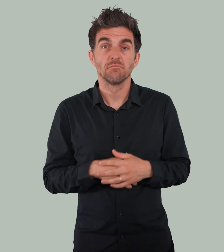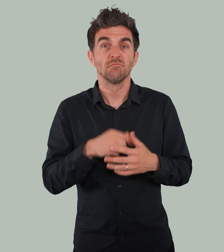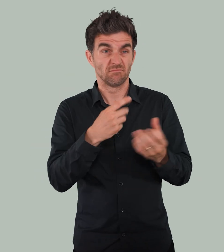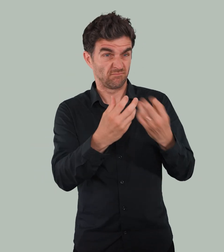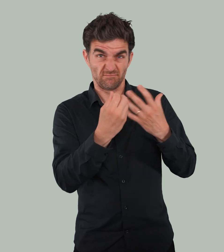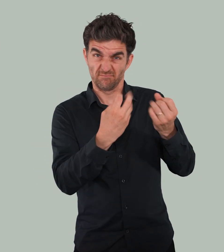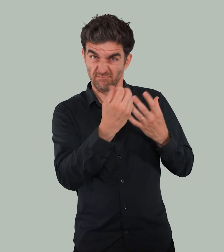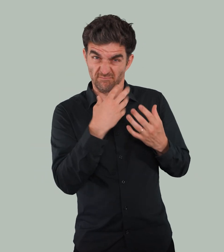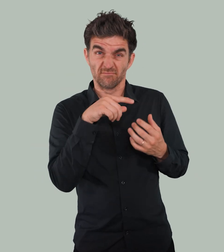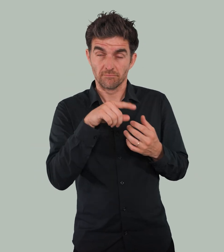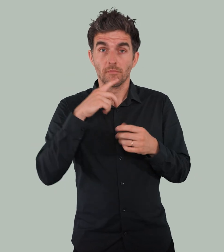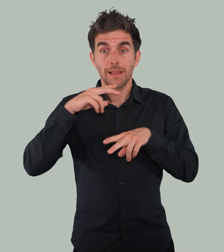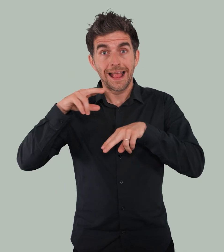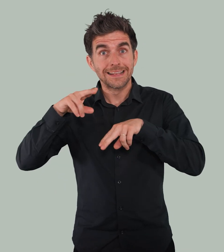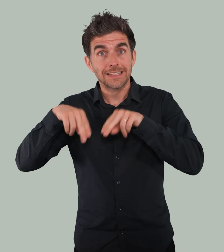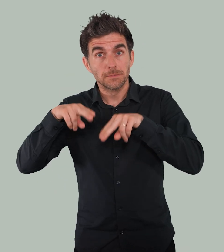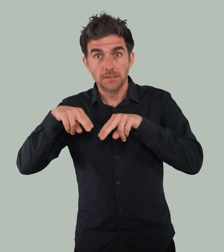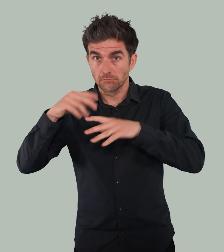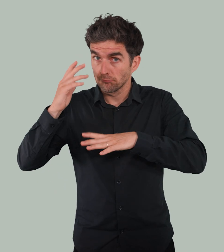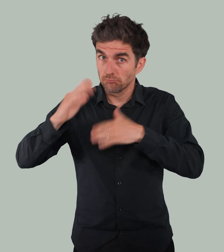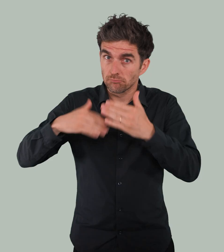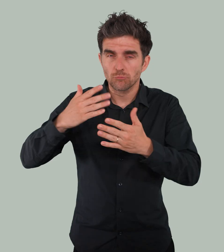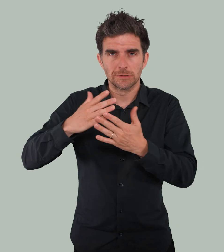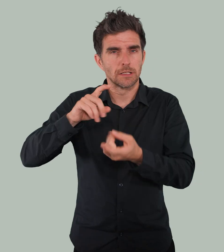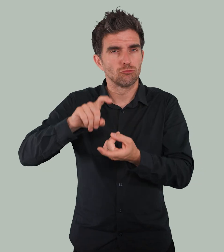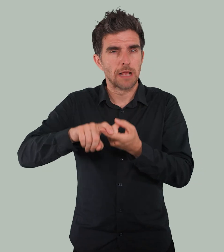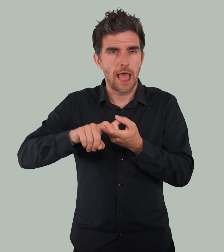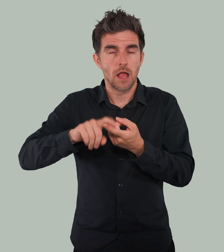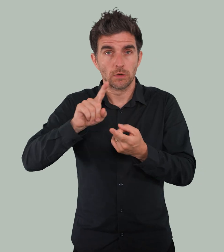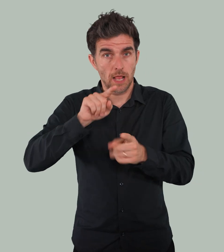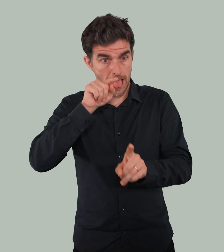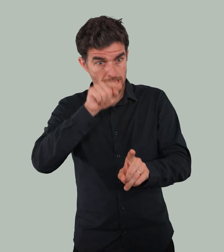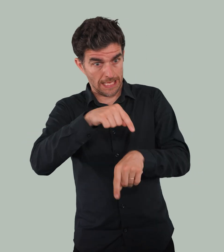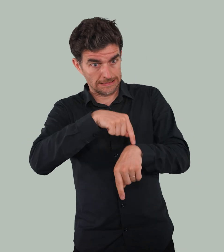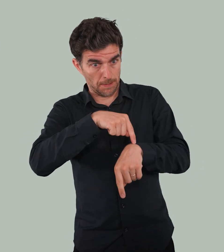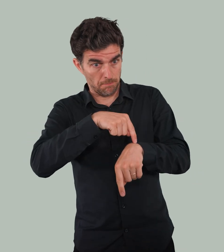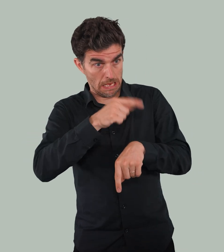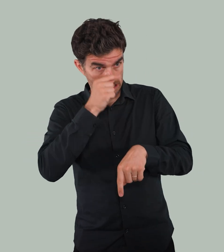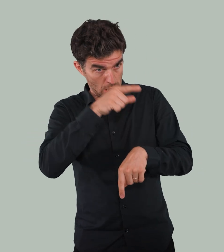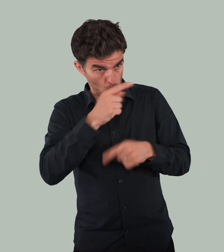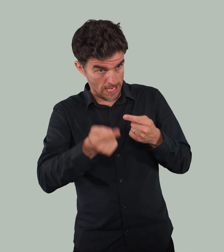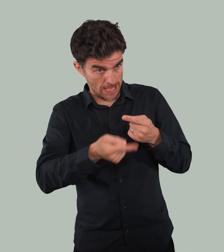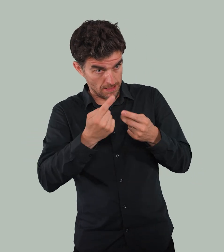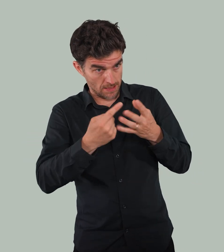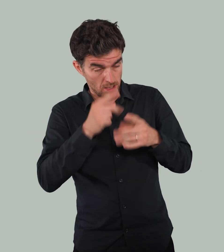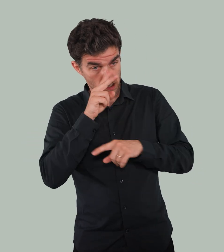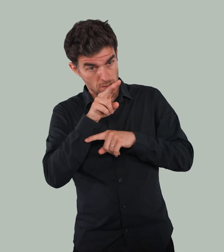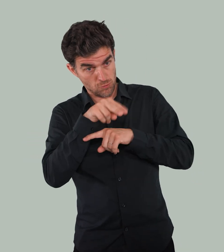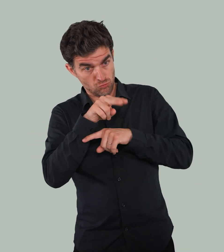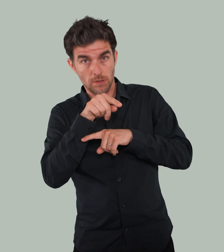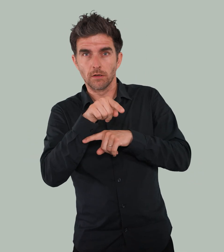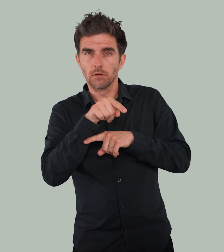Respondents indicate that assessment approaches rely on point in time observations,